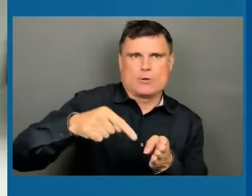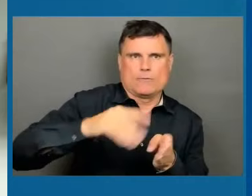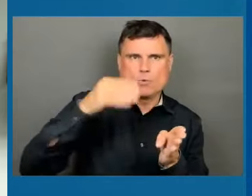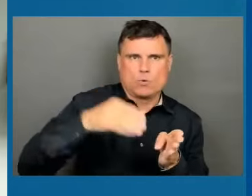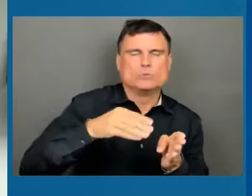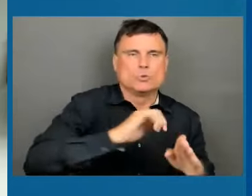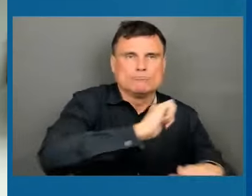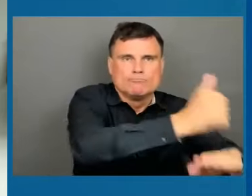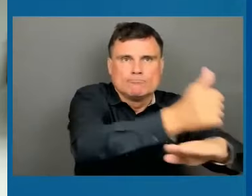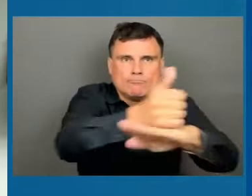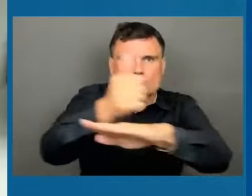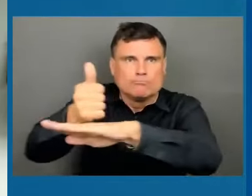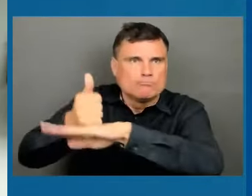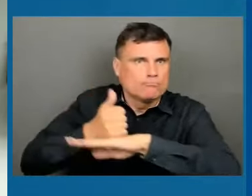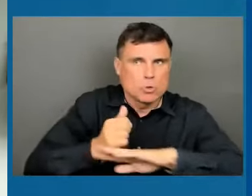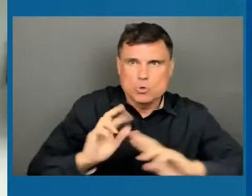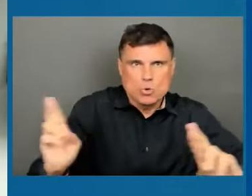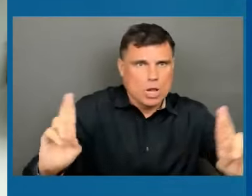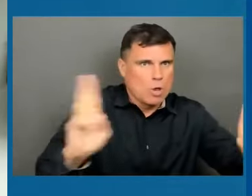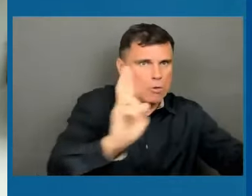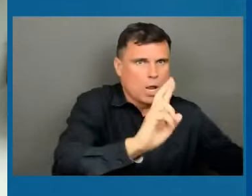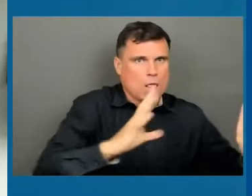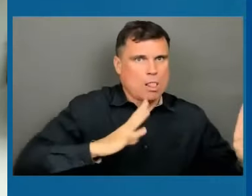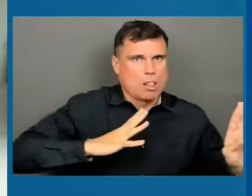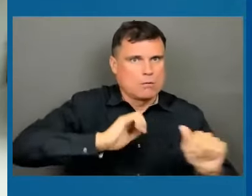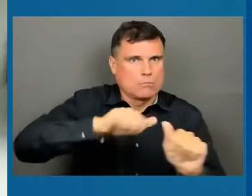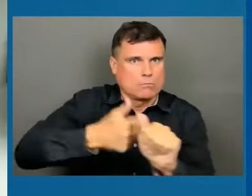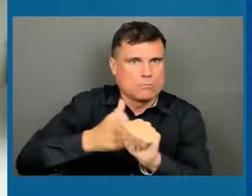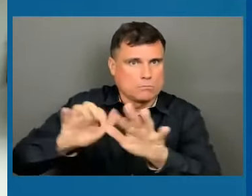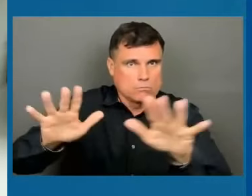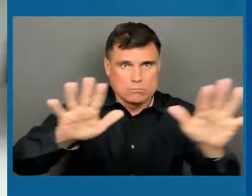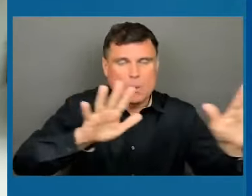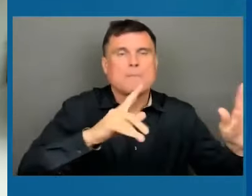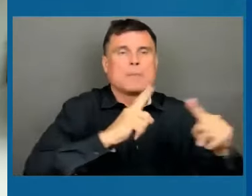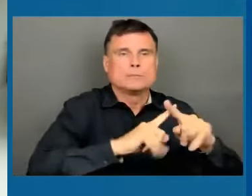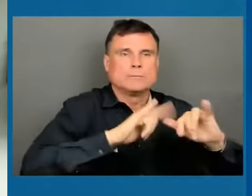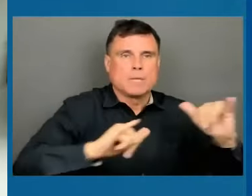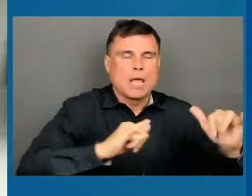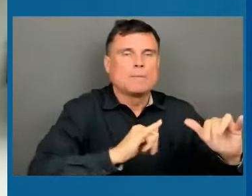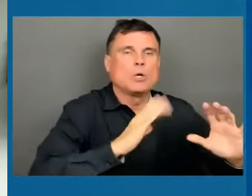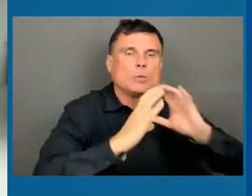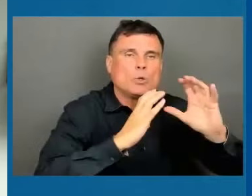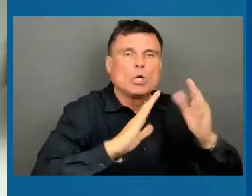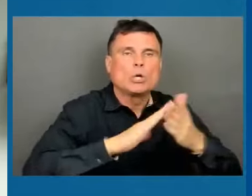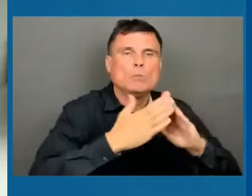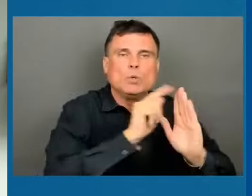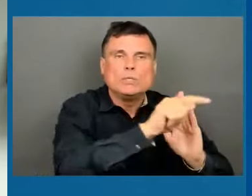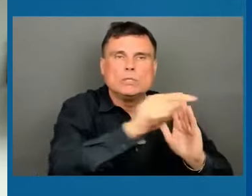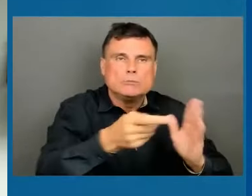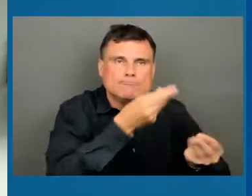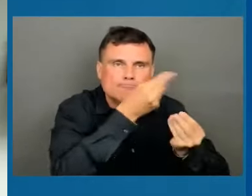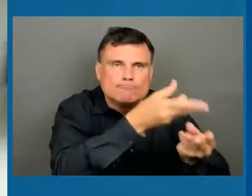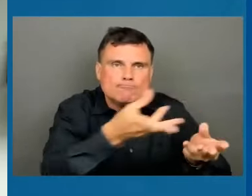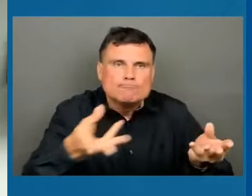communities in advance to ensure that their emergency management